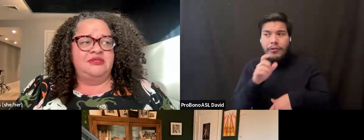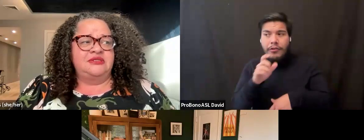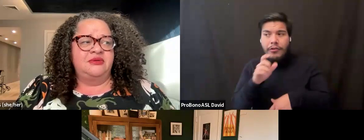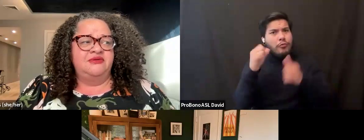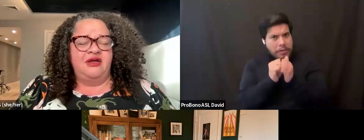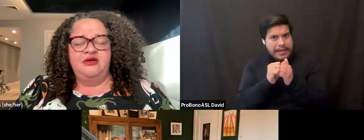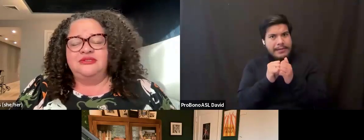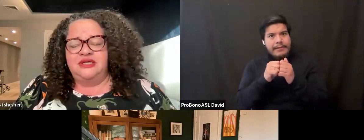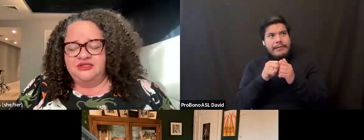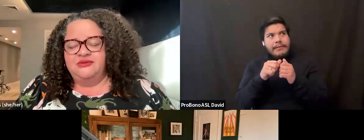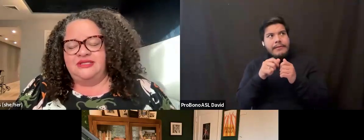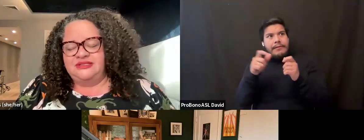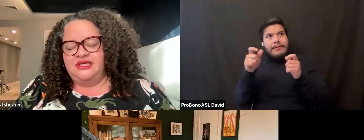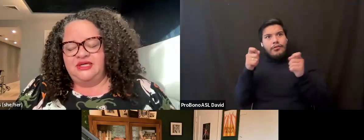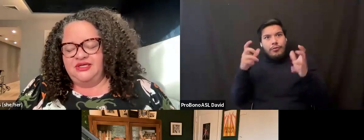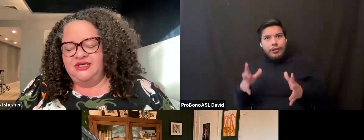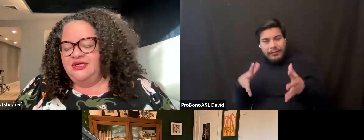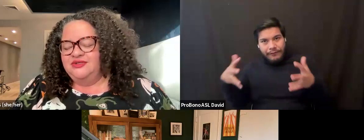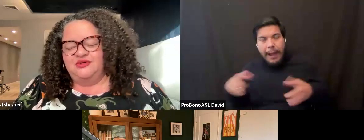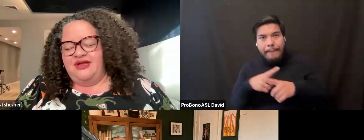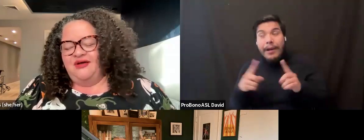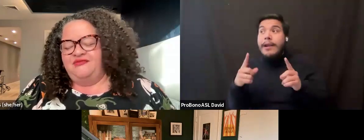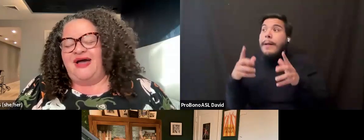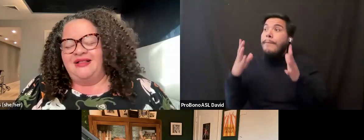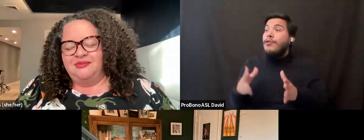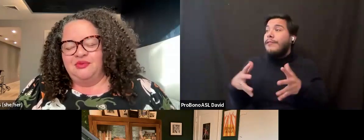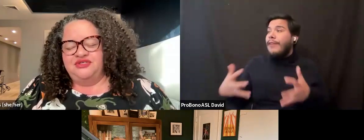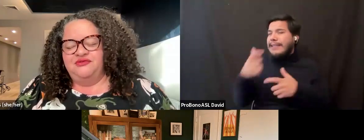but with someone fat who was interested in sort of a fat liberation